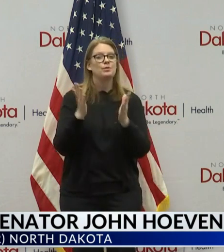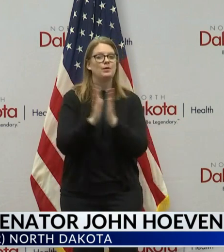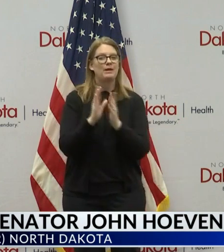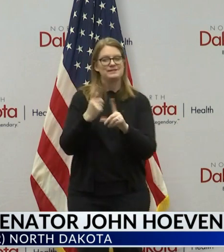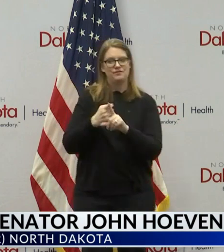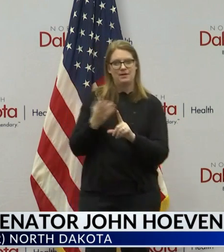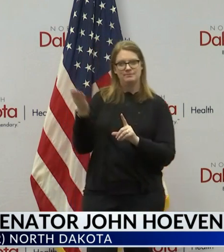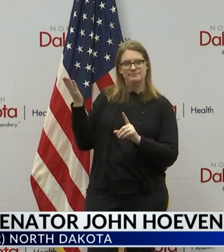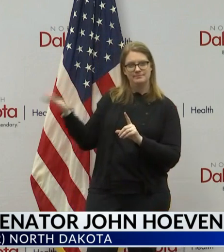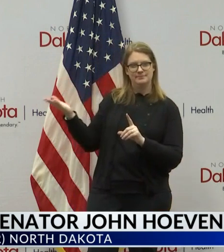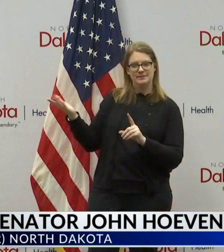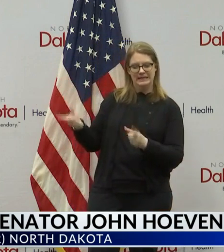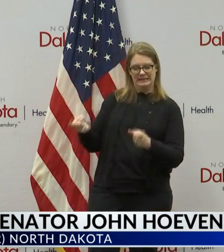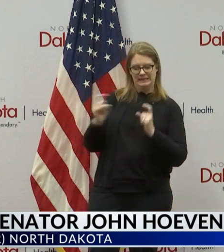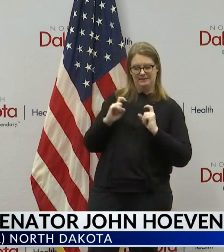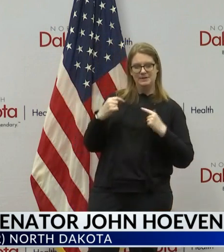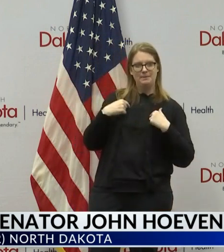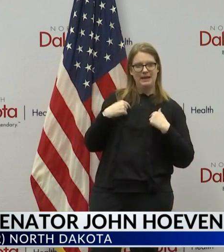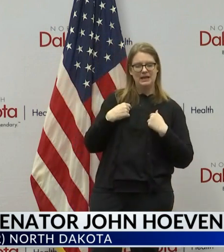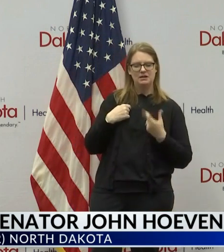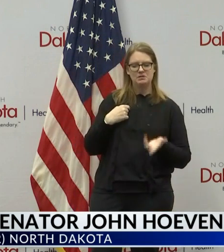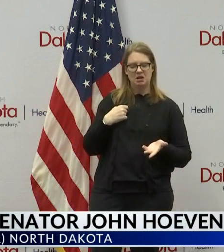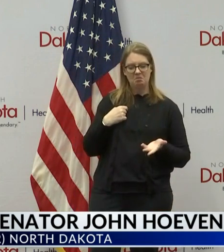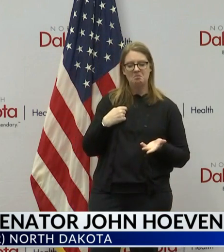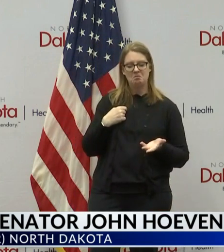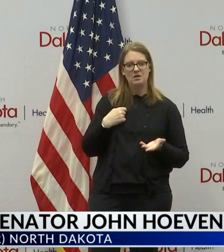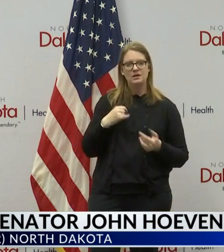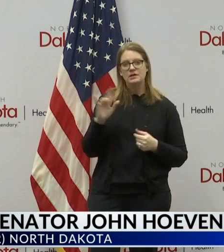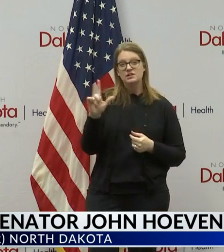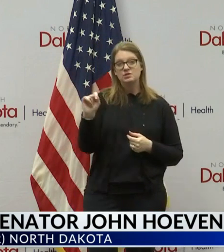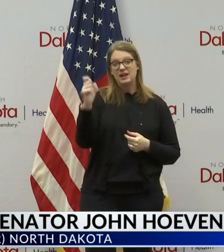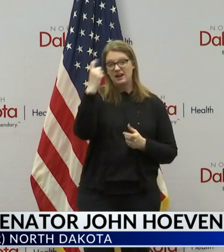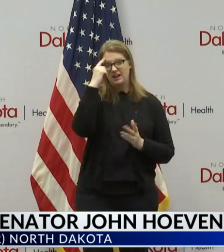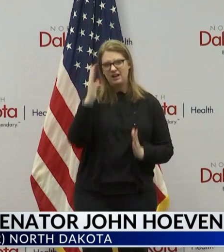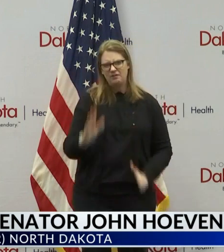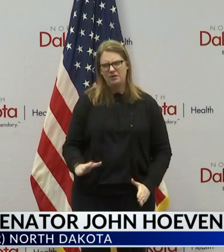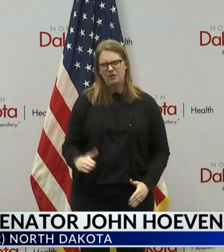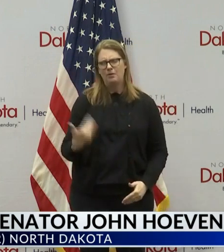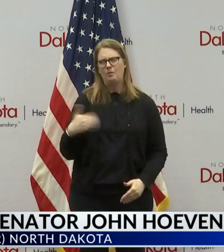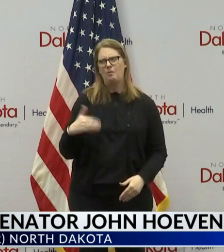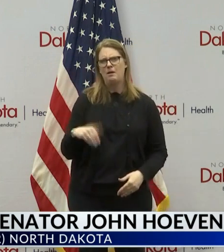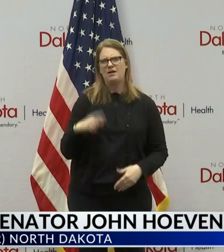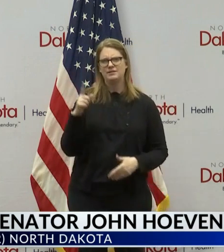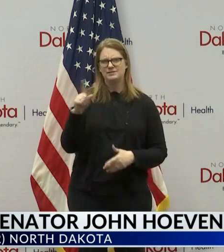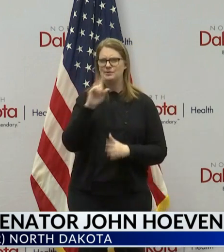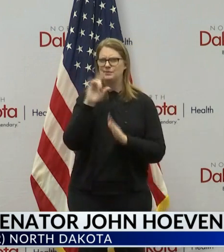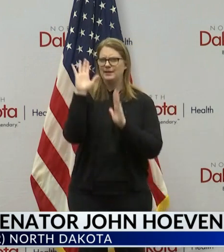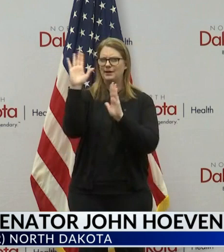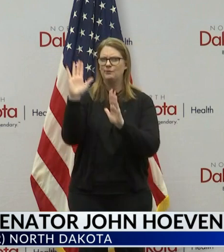THIS IS ACTUALLY A REQUEST FROM THE UNEMPLOYMENT INSURANCE FUND THAT CAME TO ME. I WOULD HAVE TO SAY THE